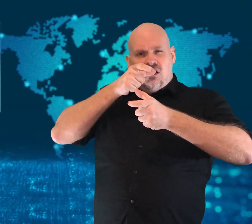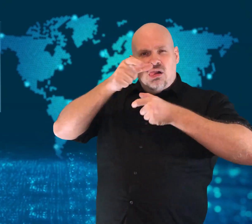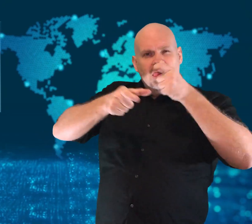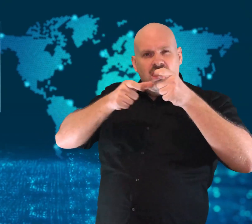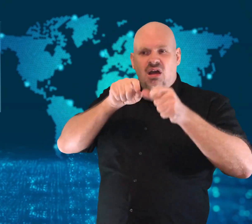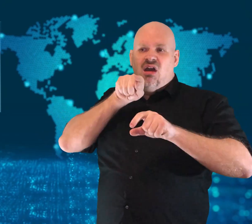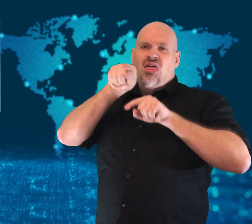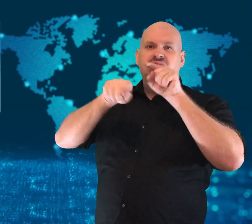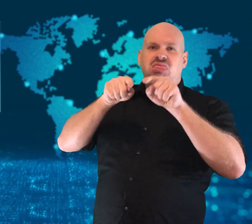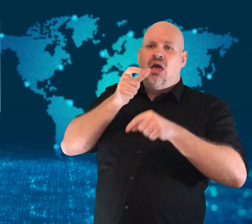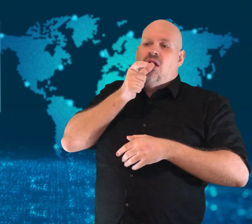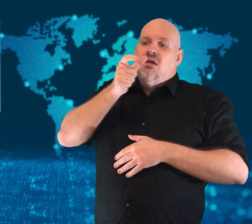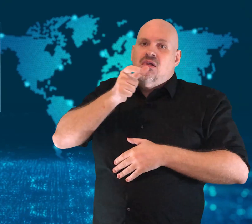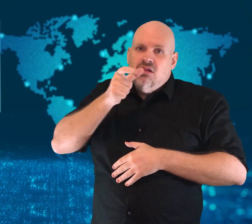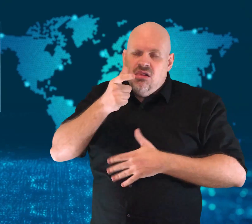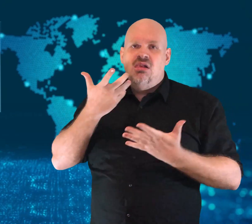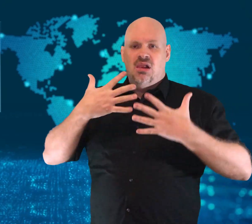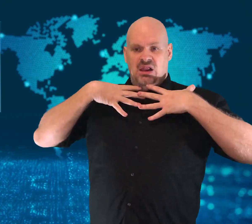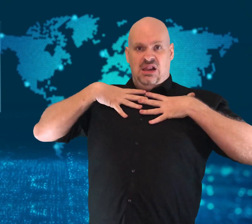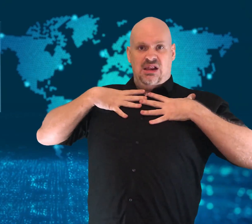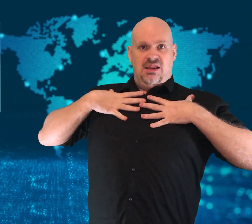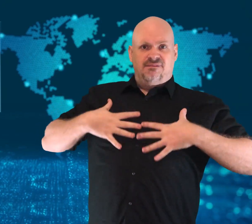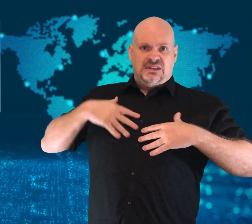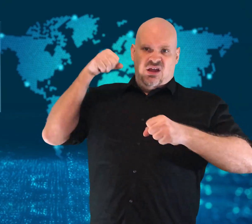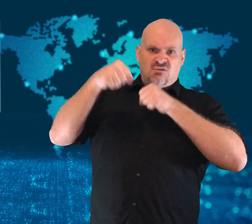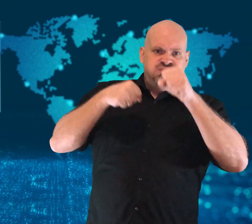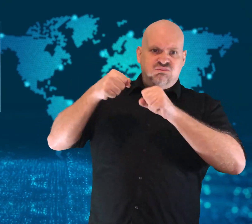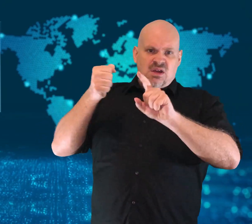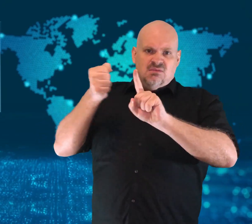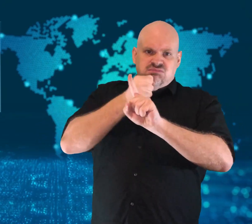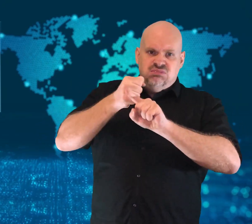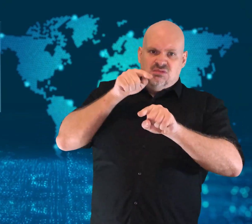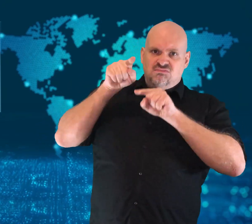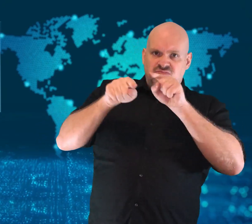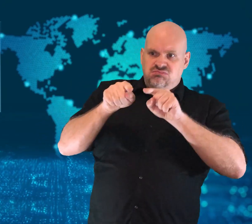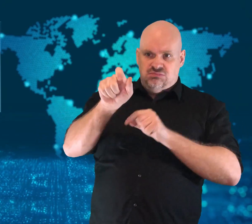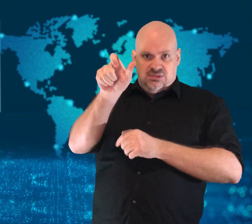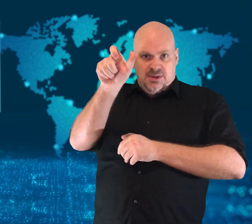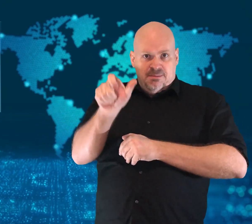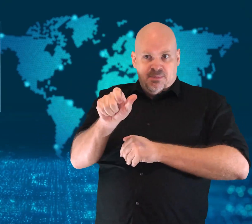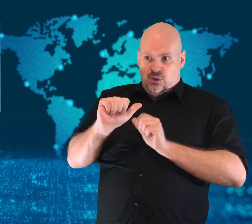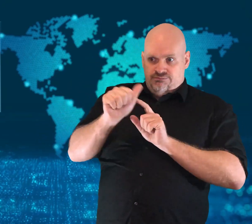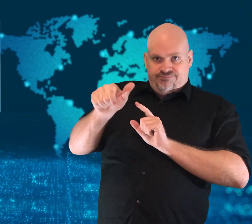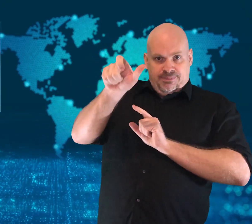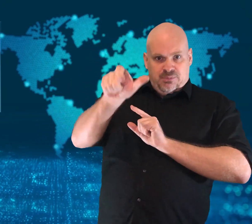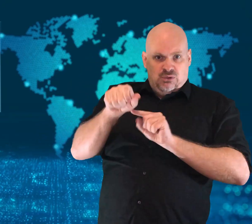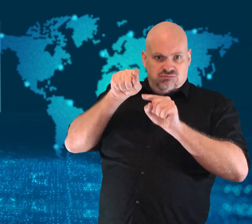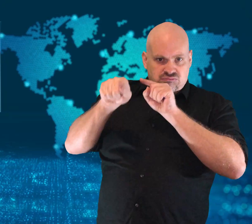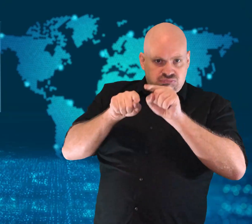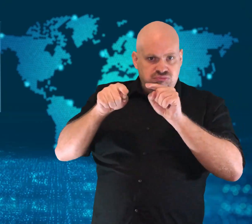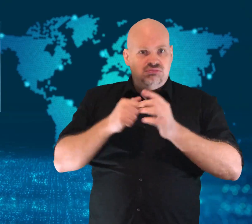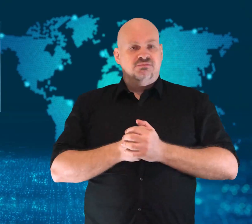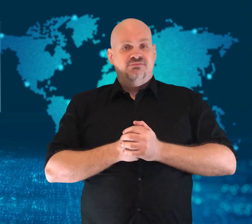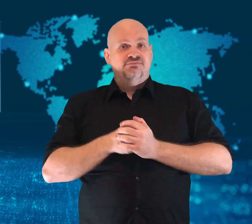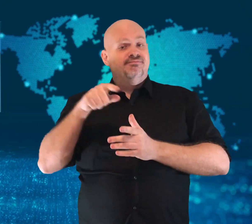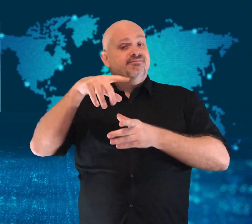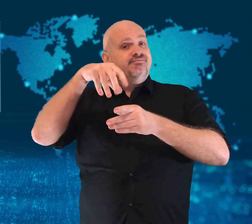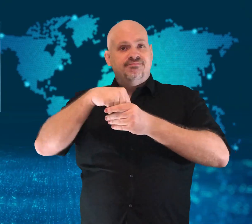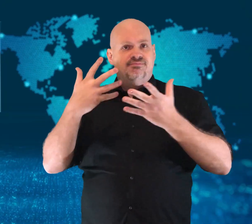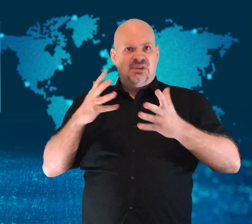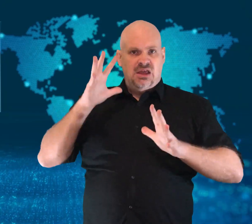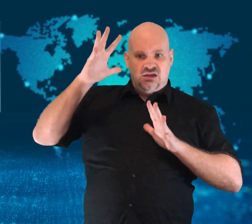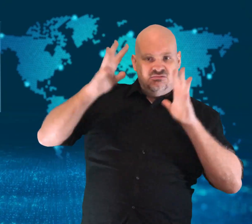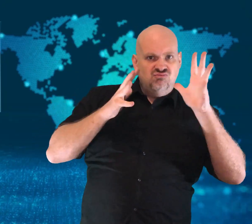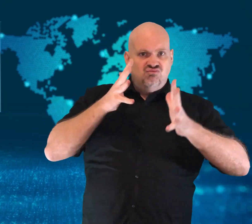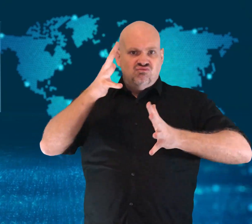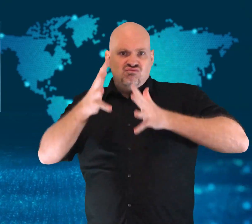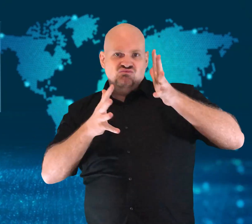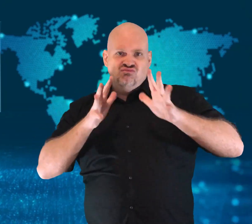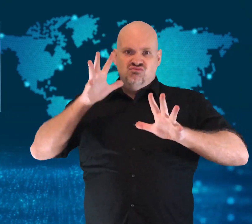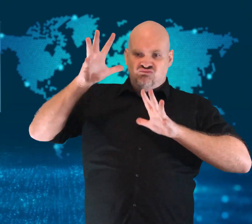This includes gestures, words, social media, or violence.